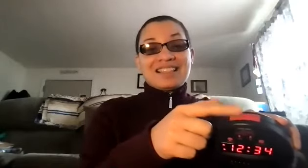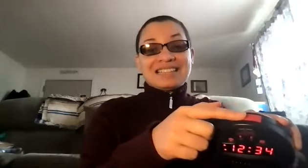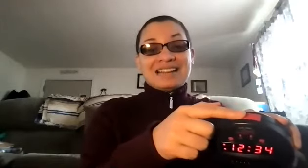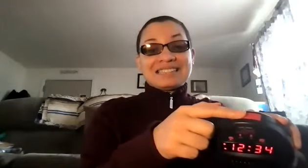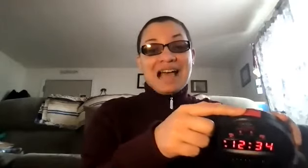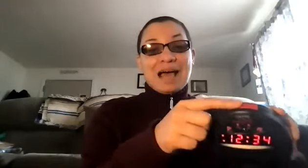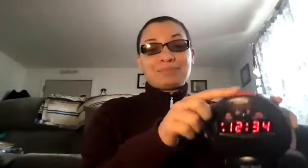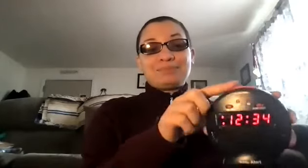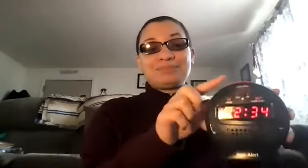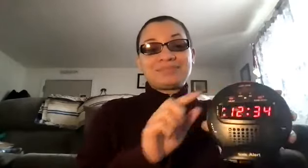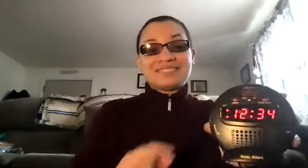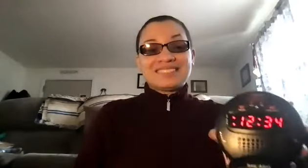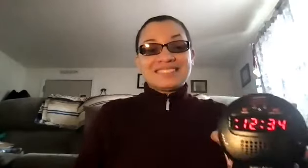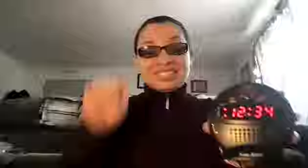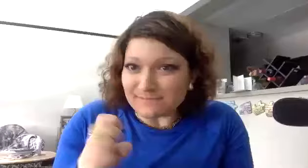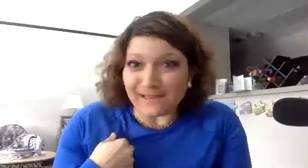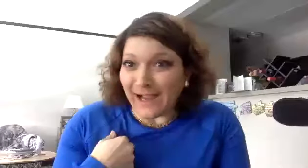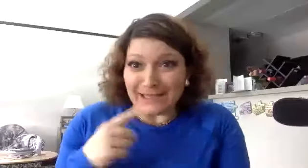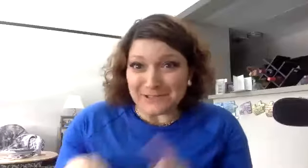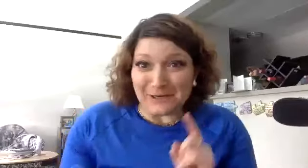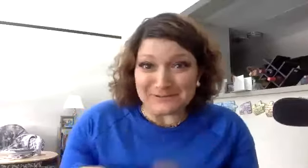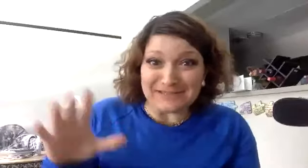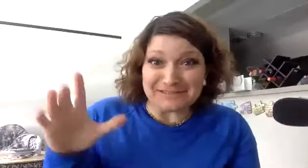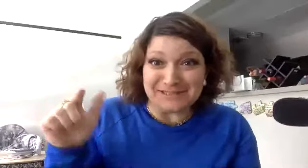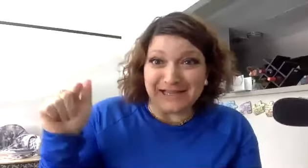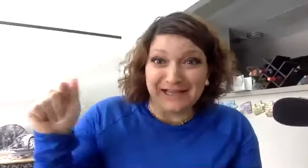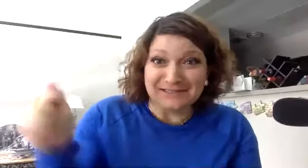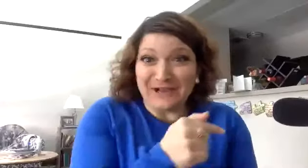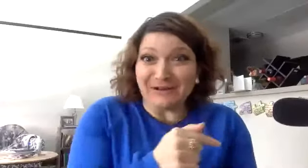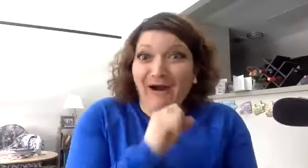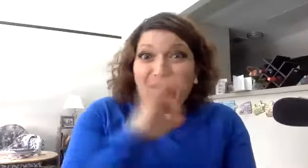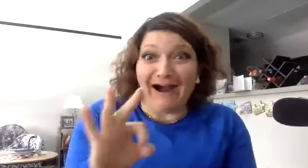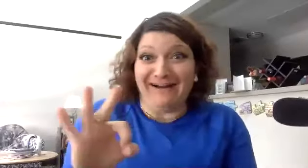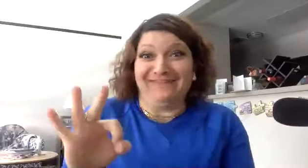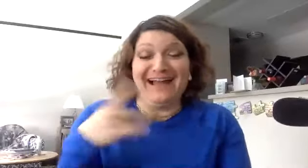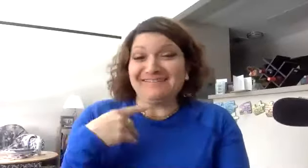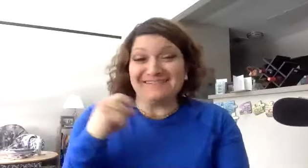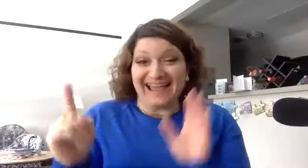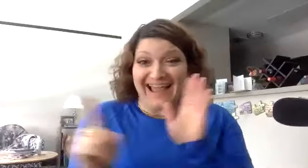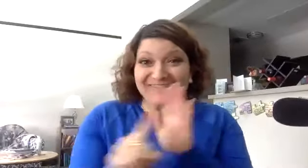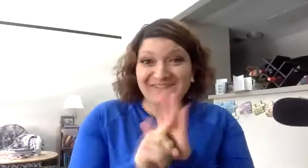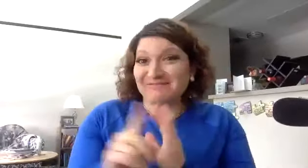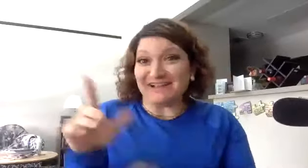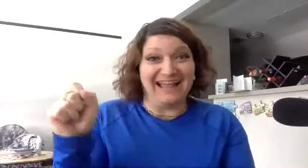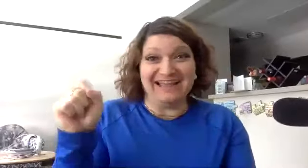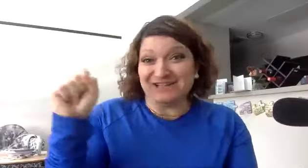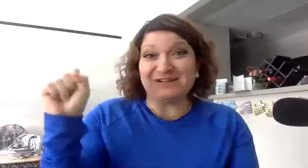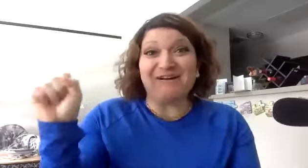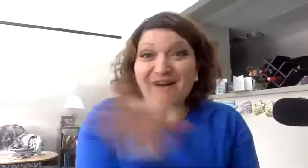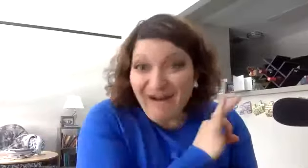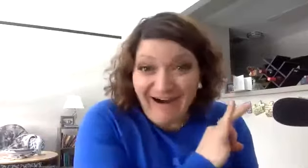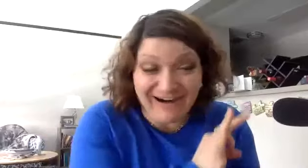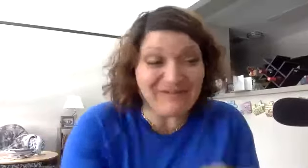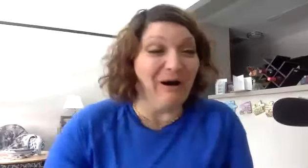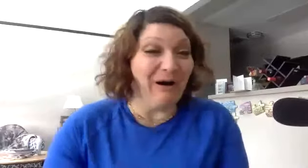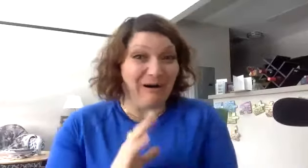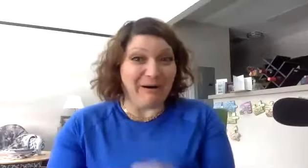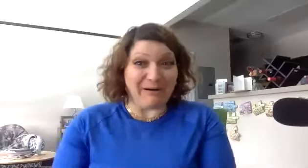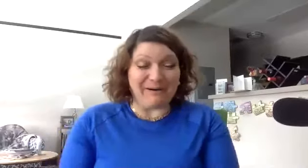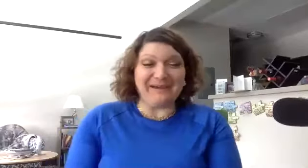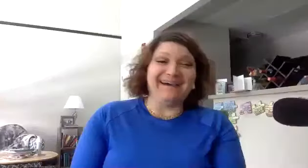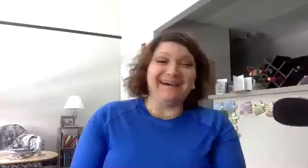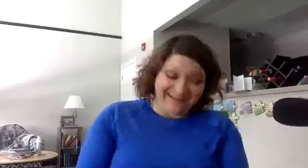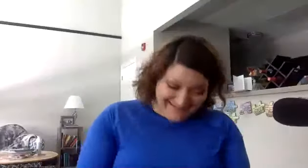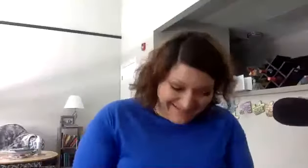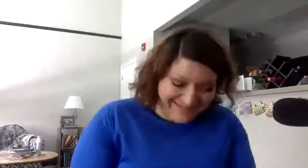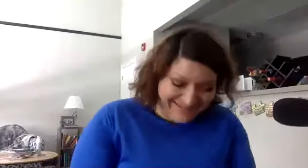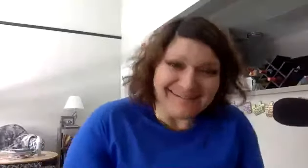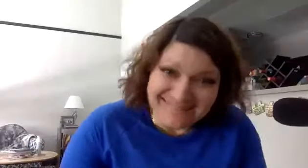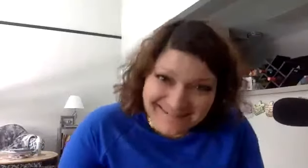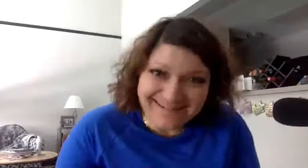that's on the top button. I don't i turn it off!